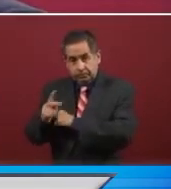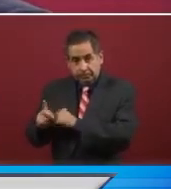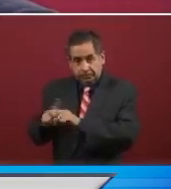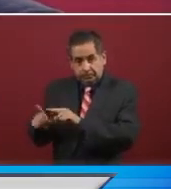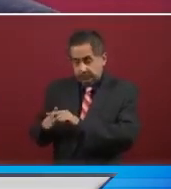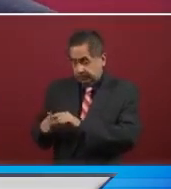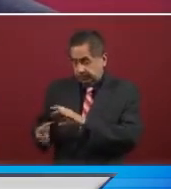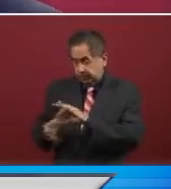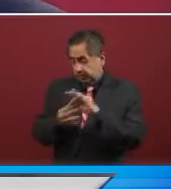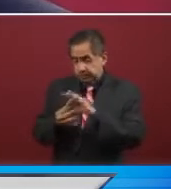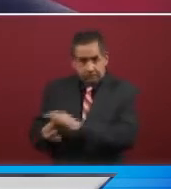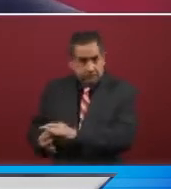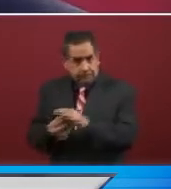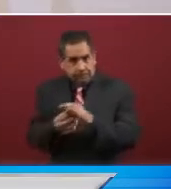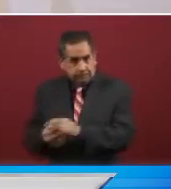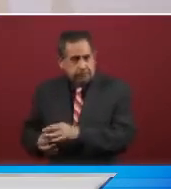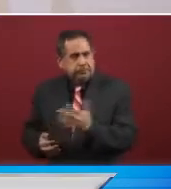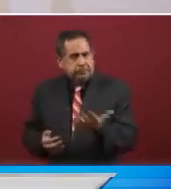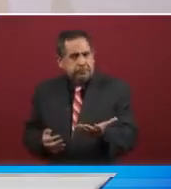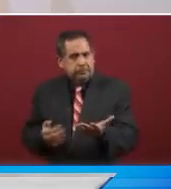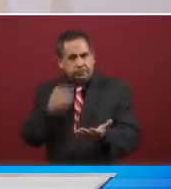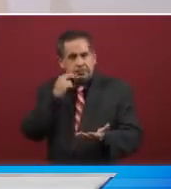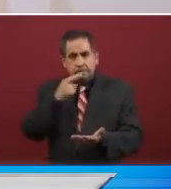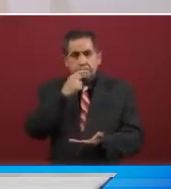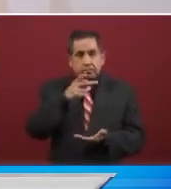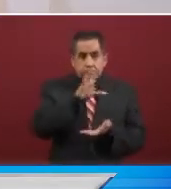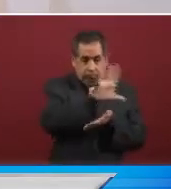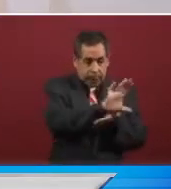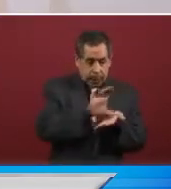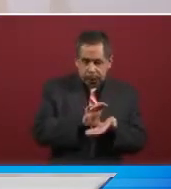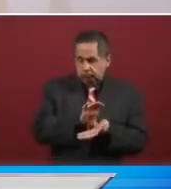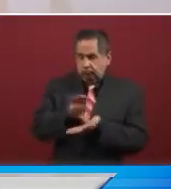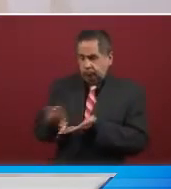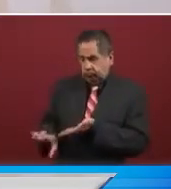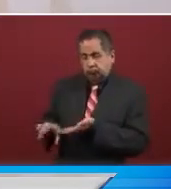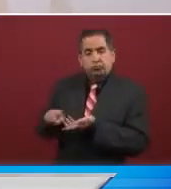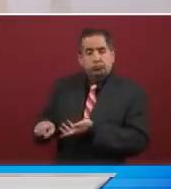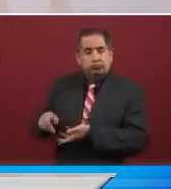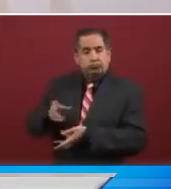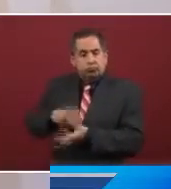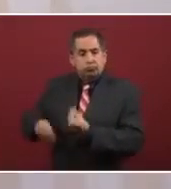It reiterates that corruption and impunity will end and the public life of Mexico will be transformed